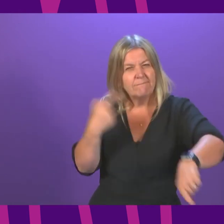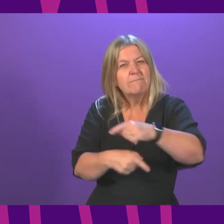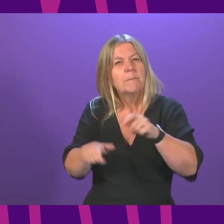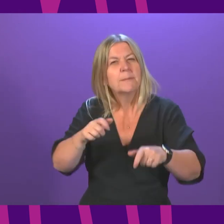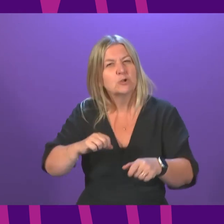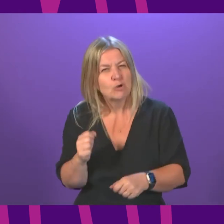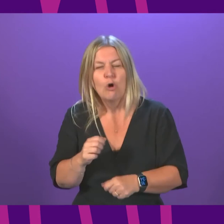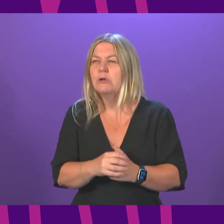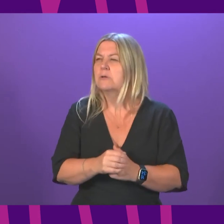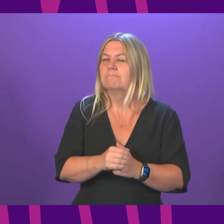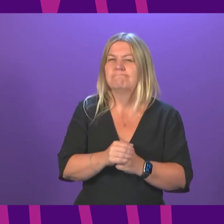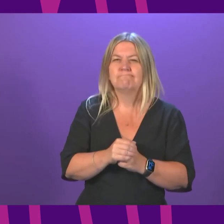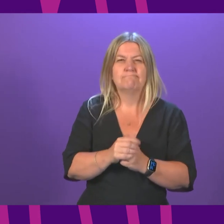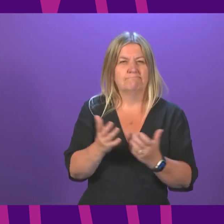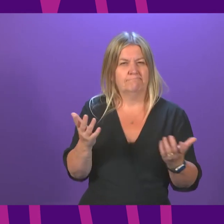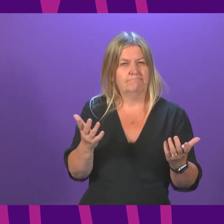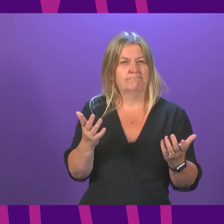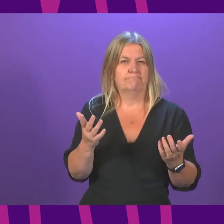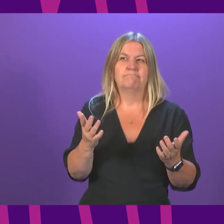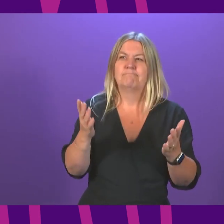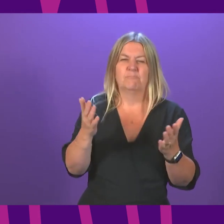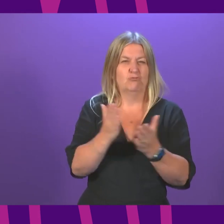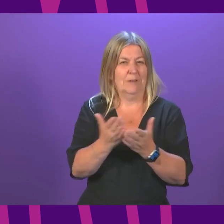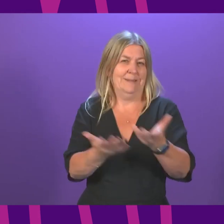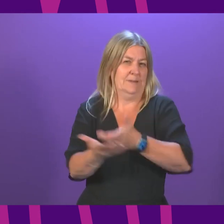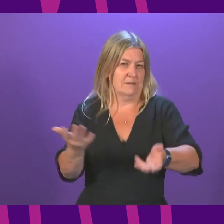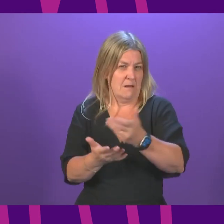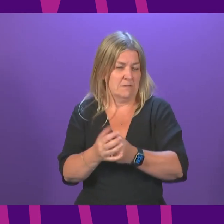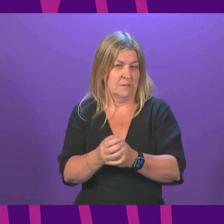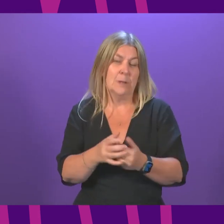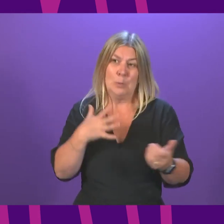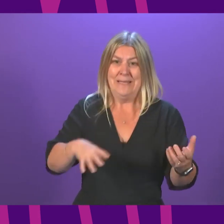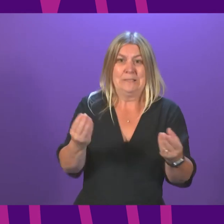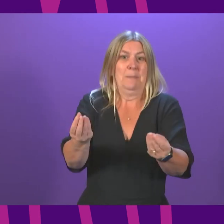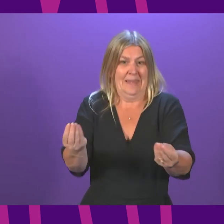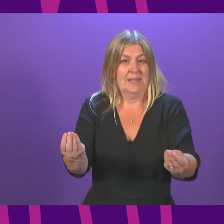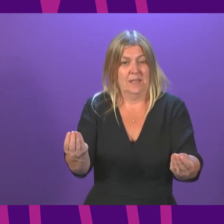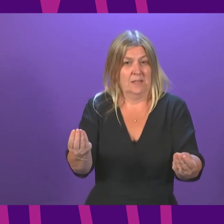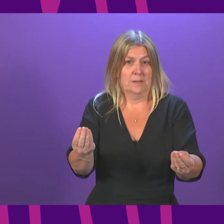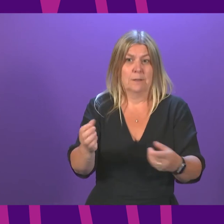effect that the emergency powers that the Government wishes to extend is having on disabled